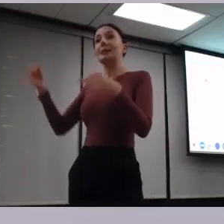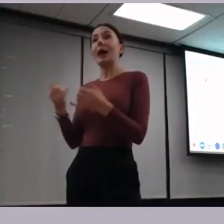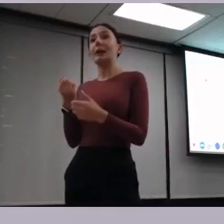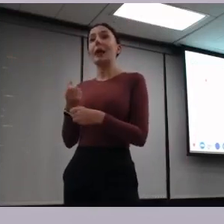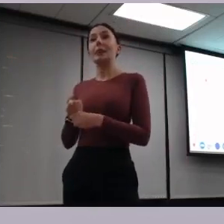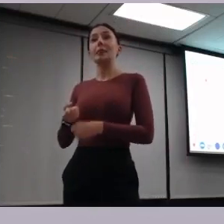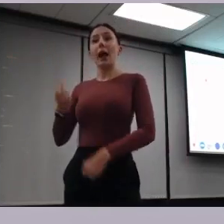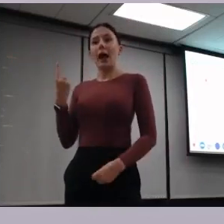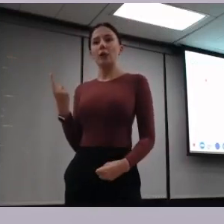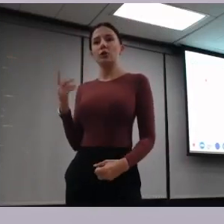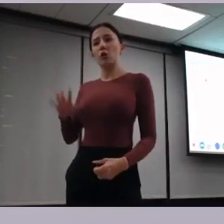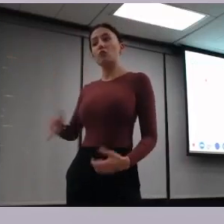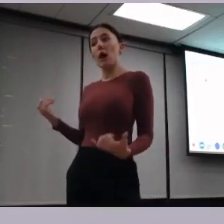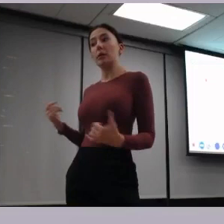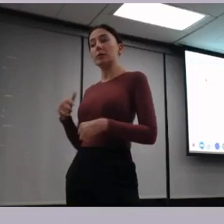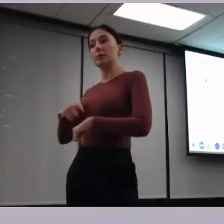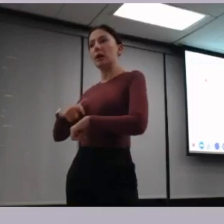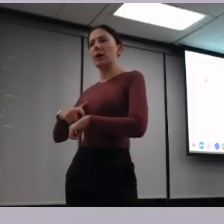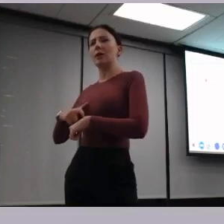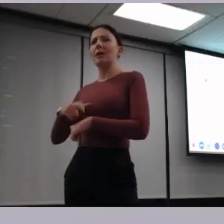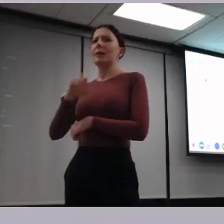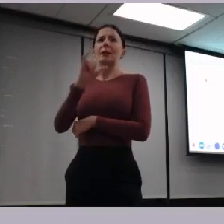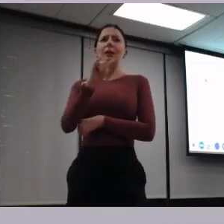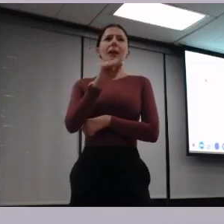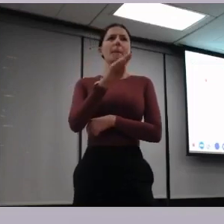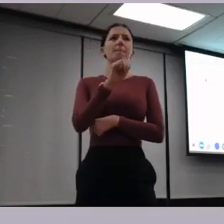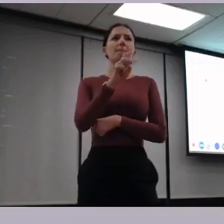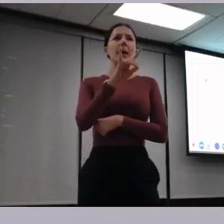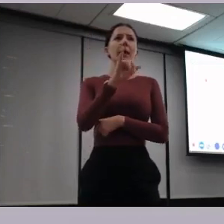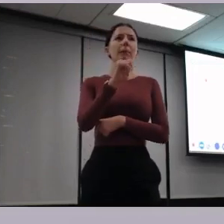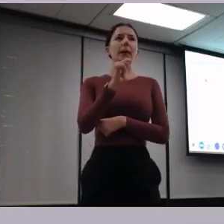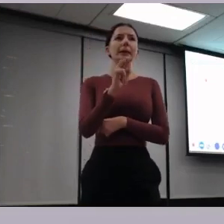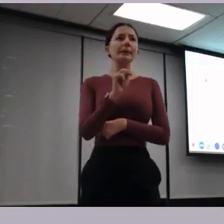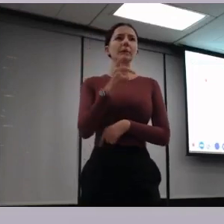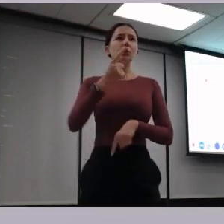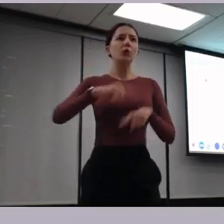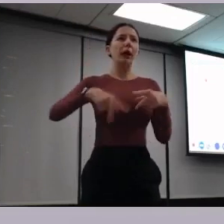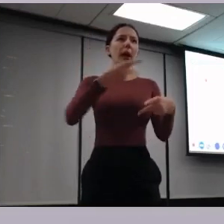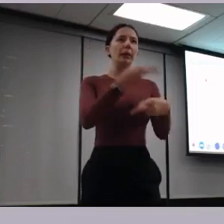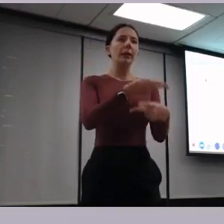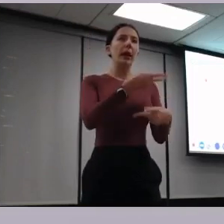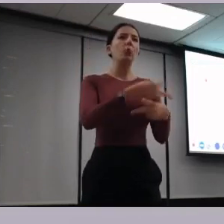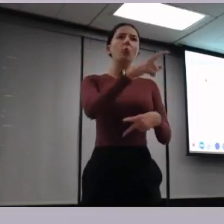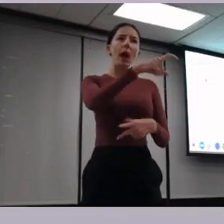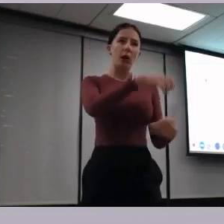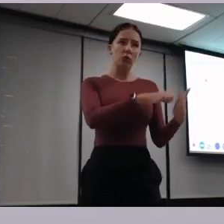that the embankments could not be kept. And so removing it, you can actually see